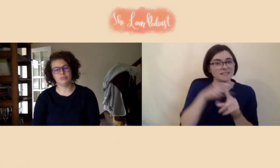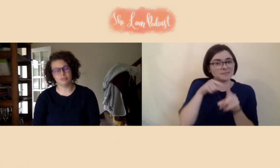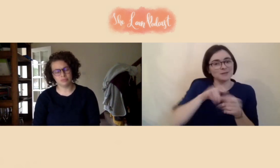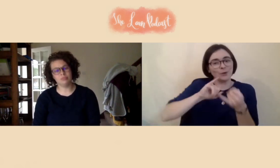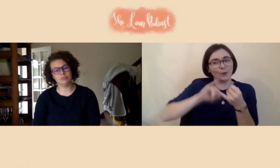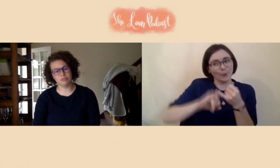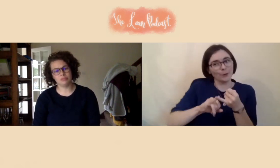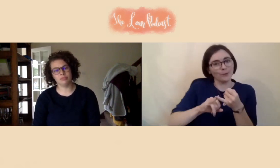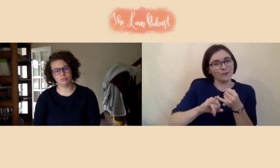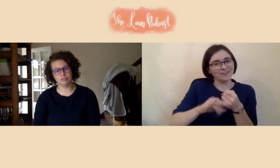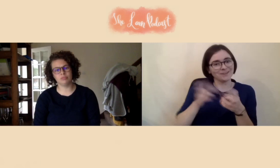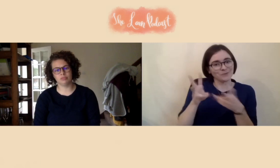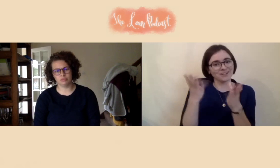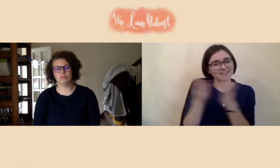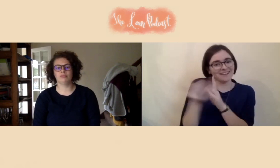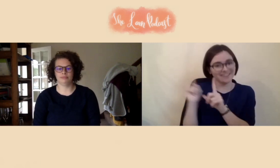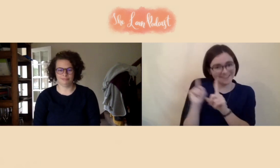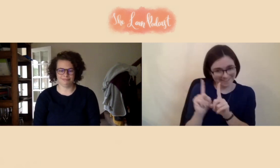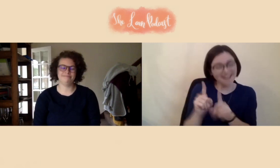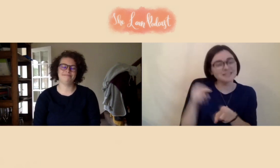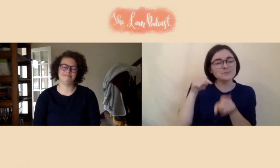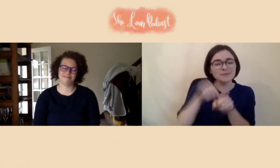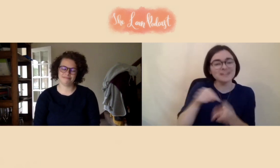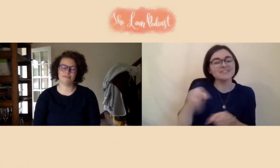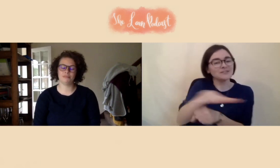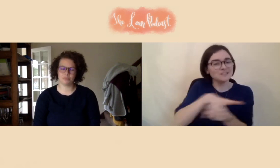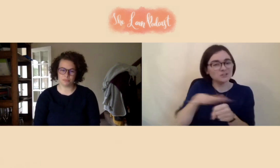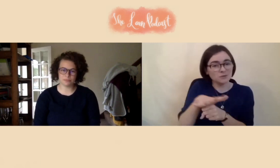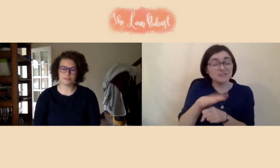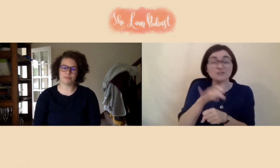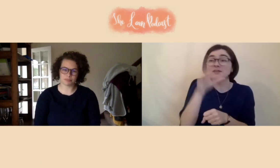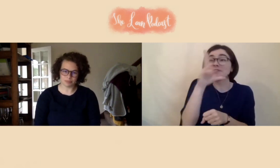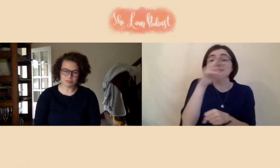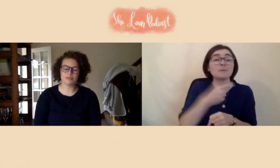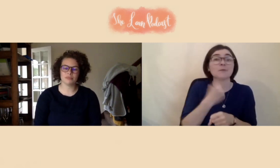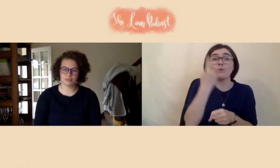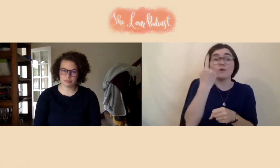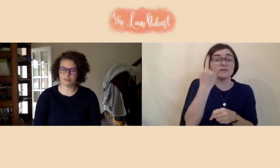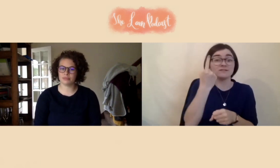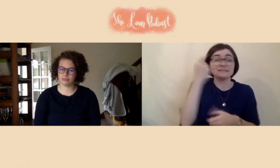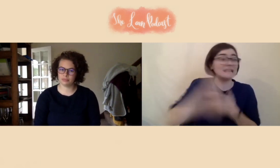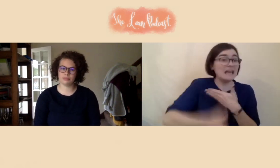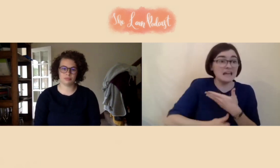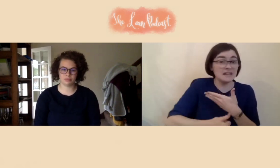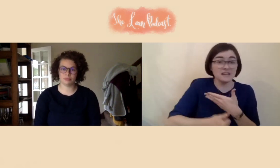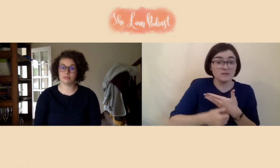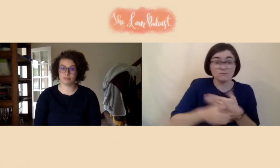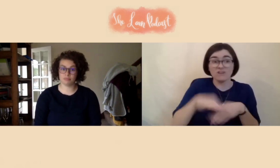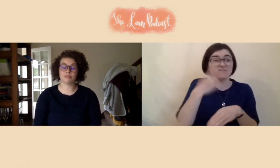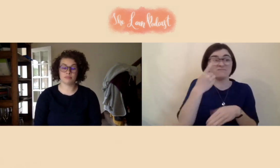and the situation you're in. So what might work super well with one team interpreter in one particular assignment